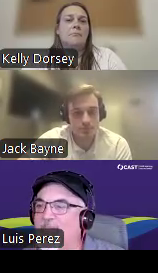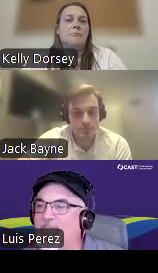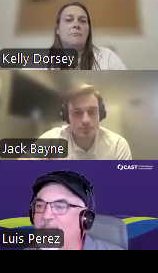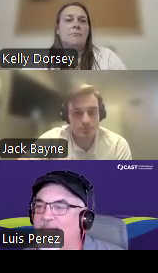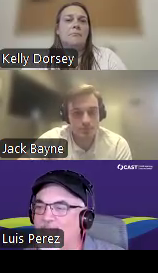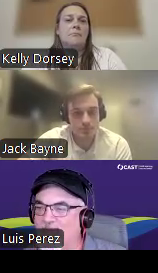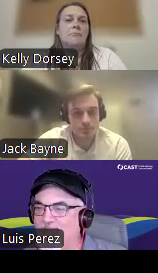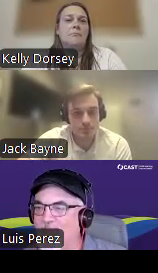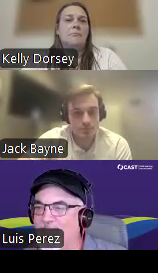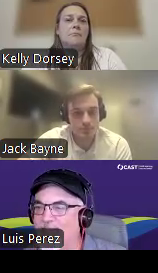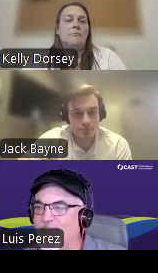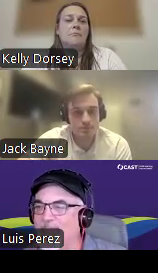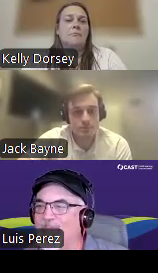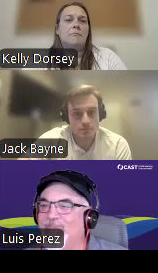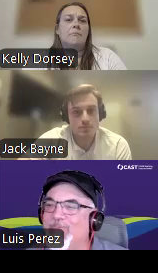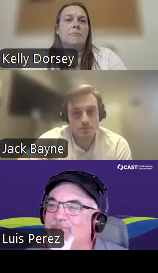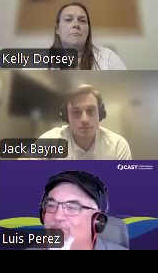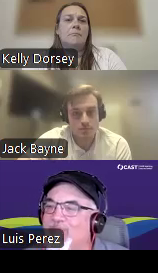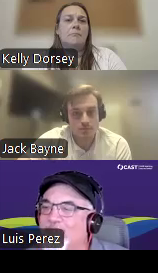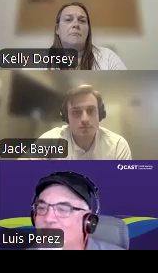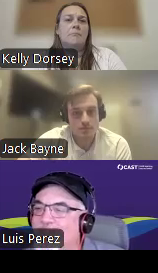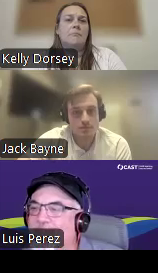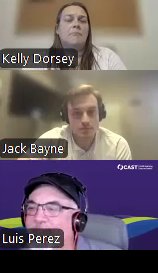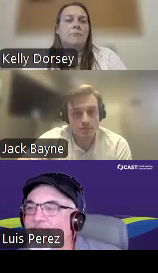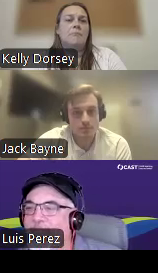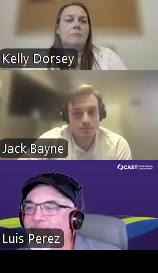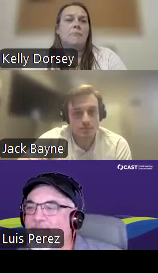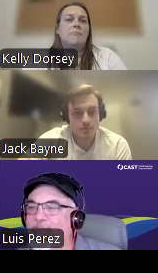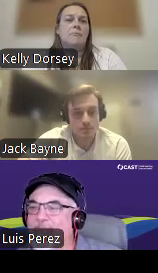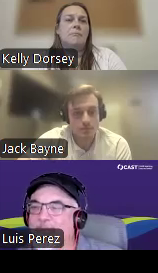question has made me more intentional. >> That is a great question. I had this